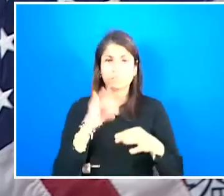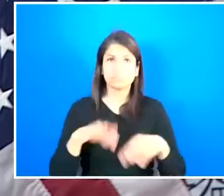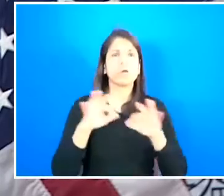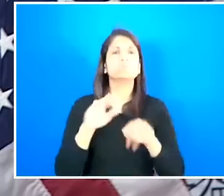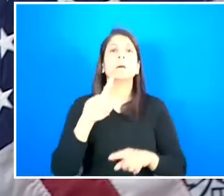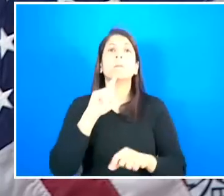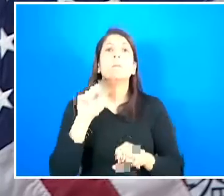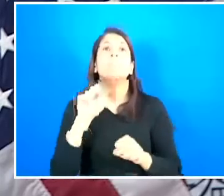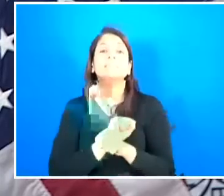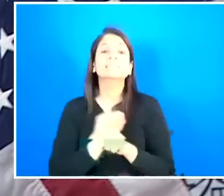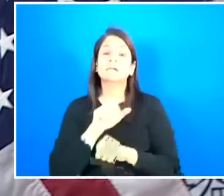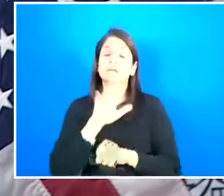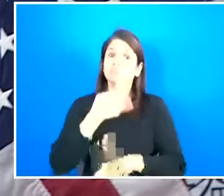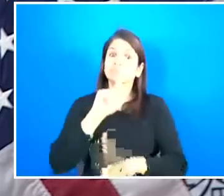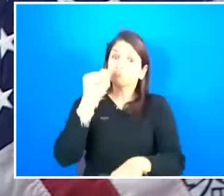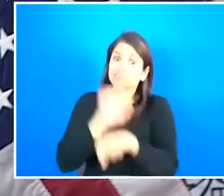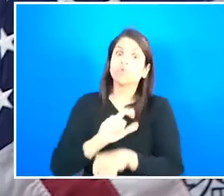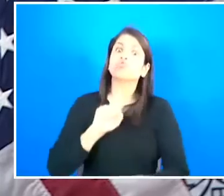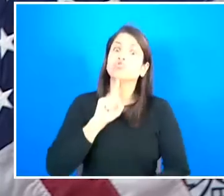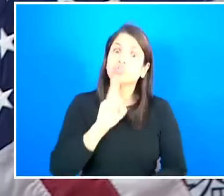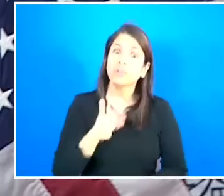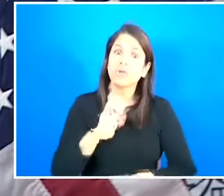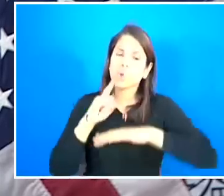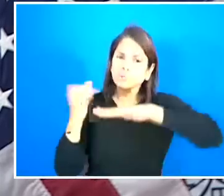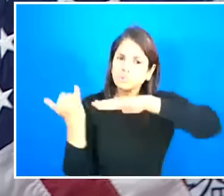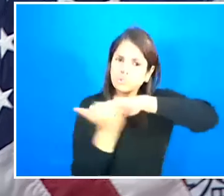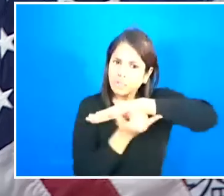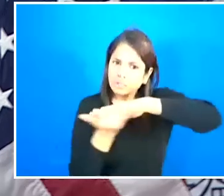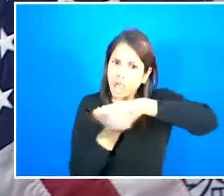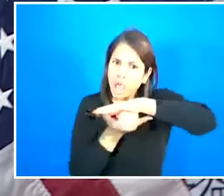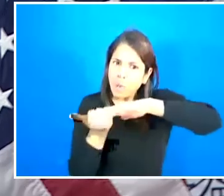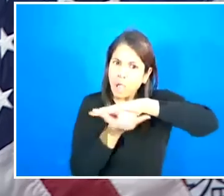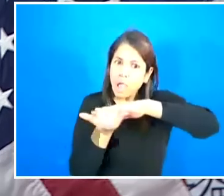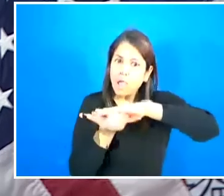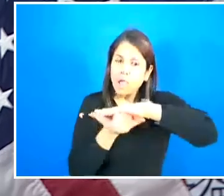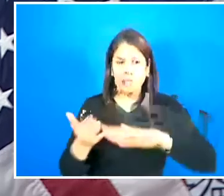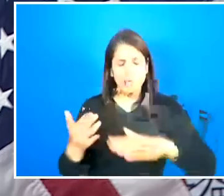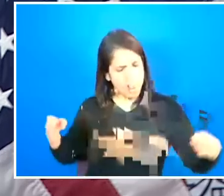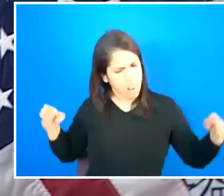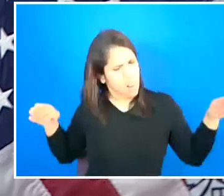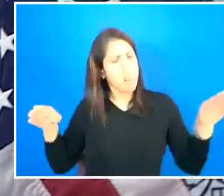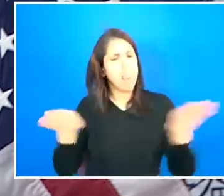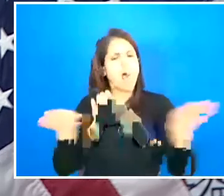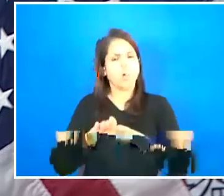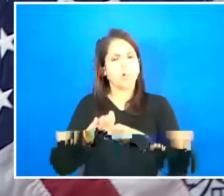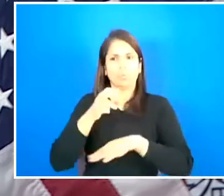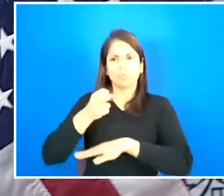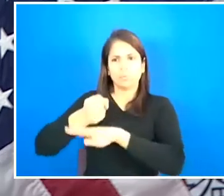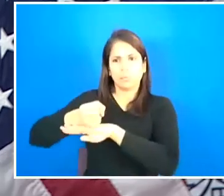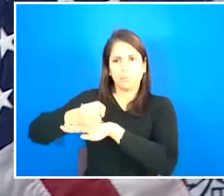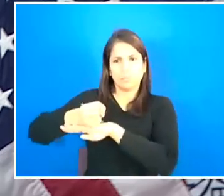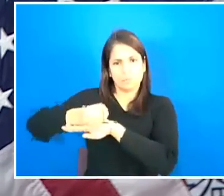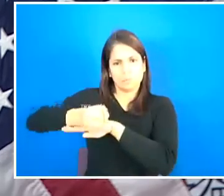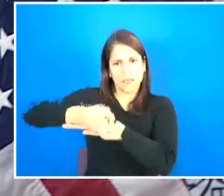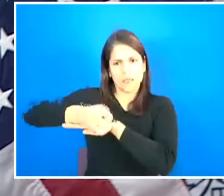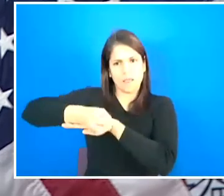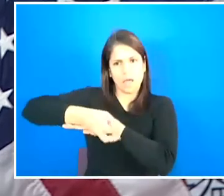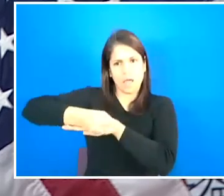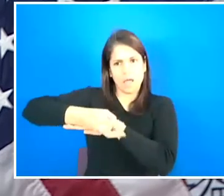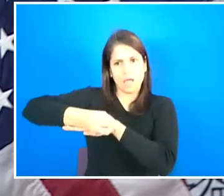STAIOTN S. ISTNEAD OFWH A'ST HAPPENED FOR YEARS AND YEARS THAT A HOMELESS PERSON JUST SITS THERE ON THE TRAIN OR MAYBE GETS OFF THE TRNAI DAN GTSE